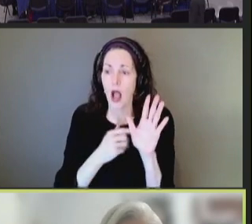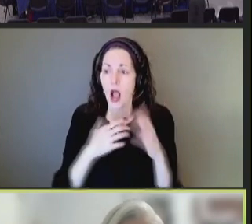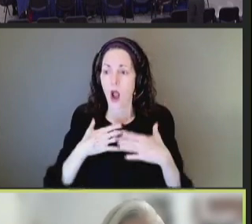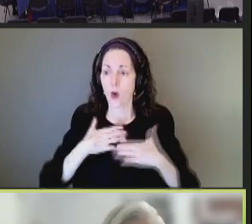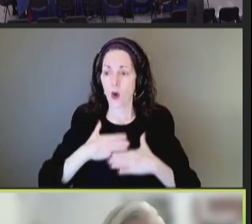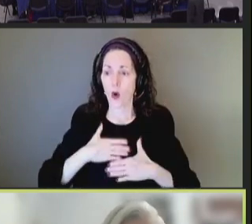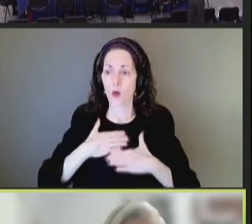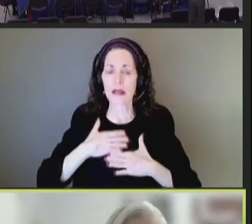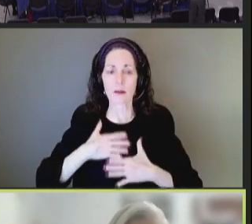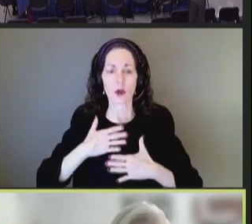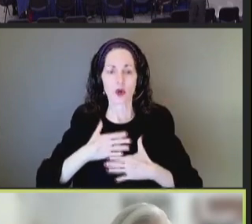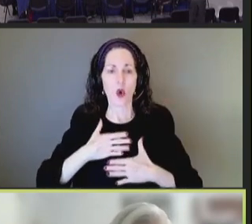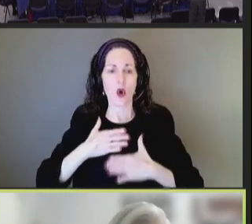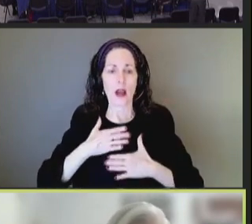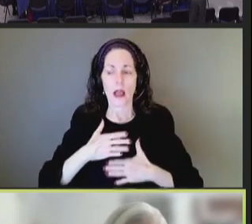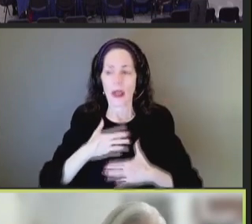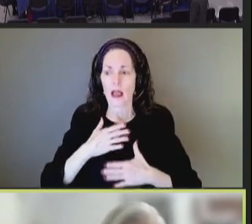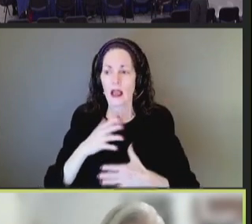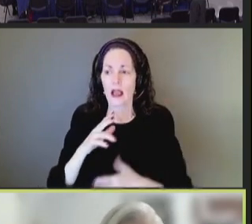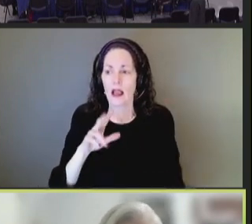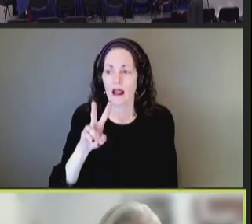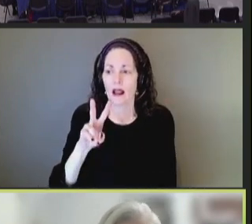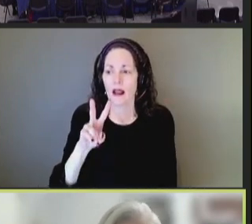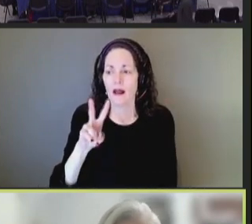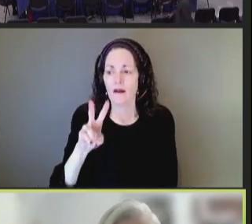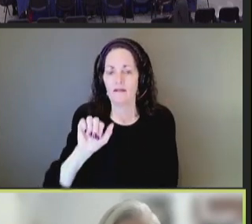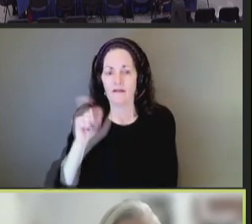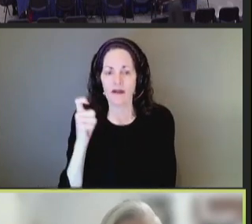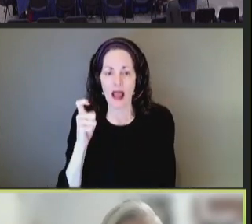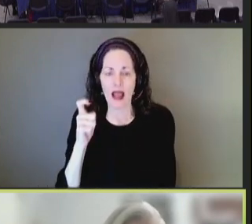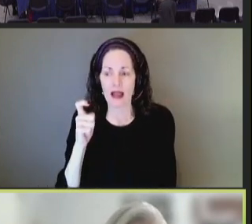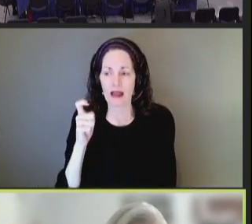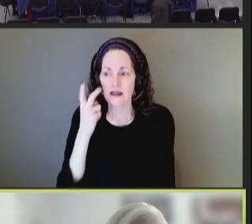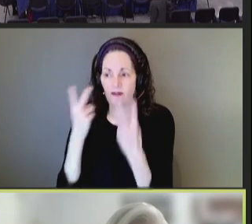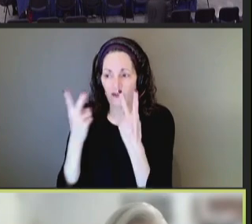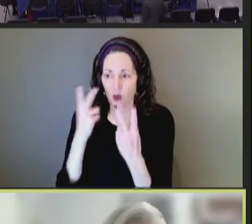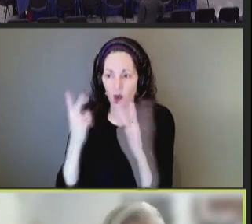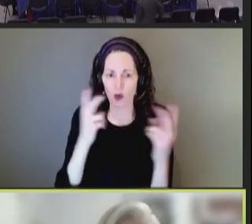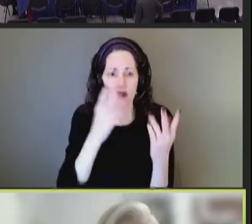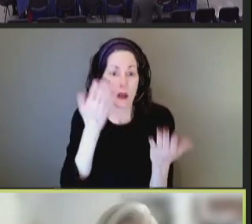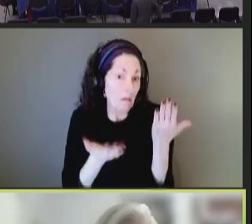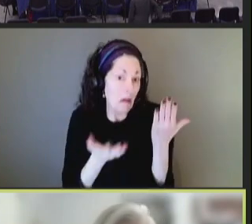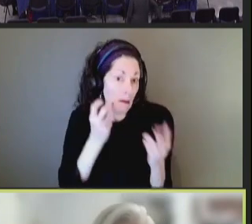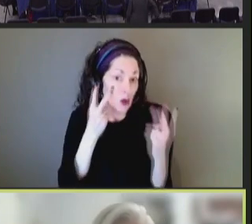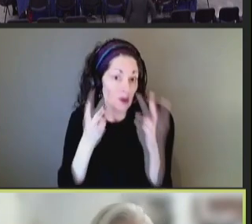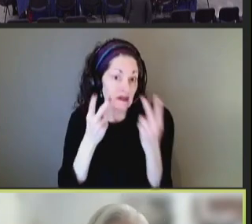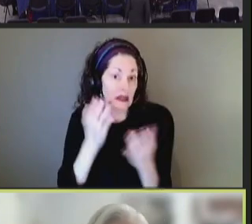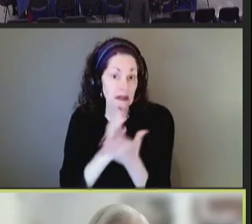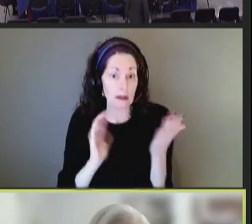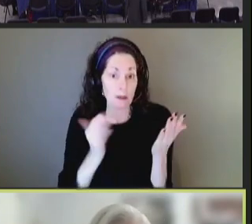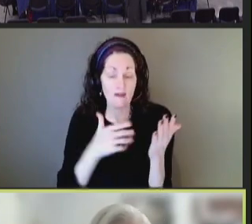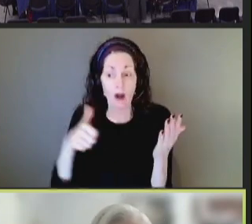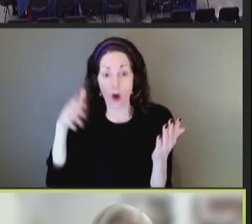be familiar with our other dashboards that we have for children, for teens, and adults.